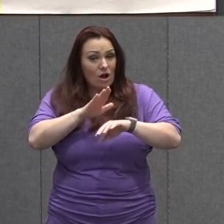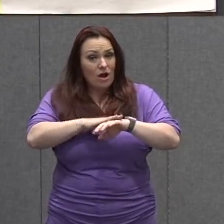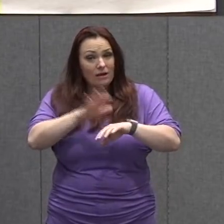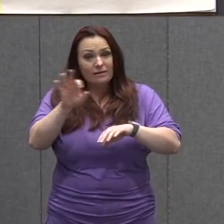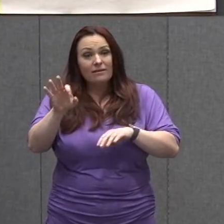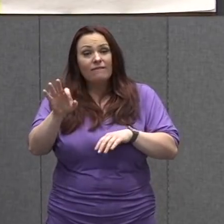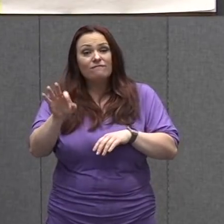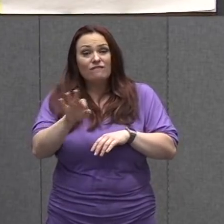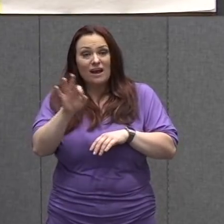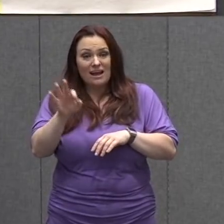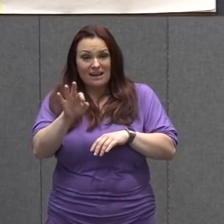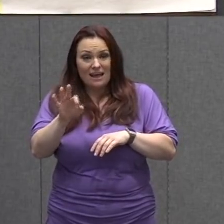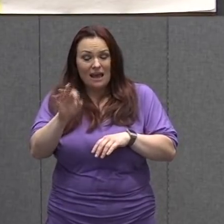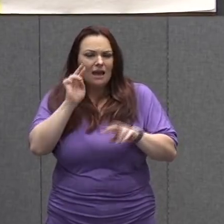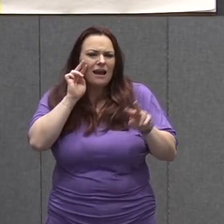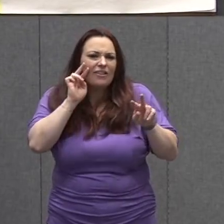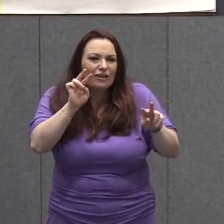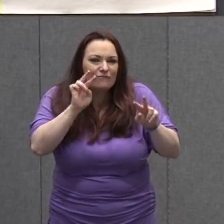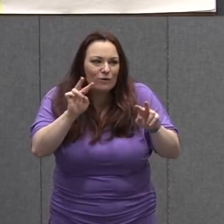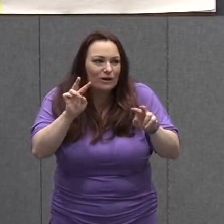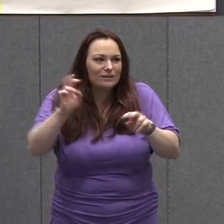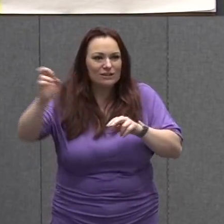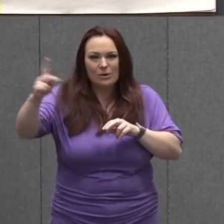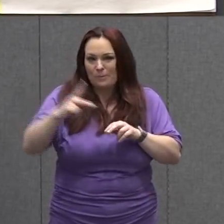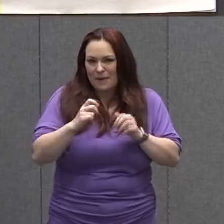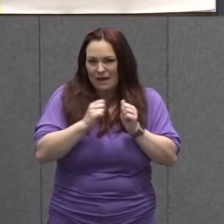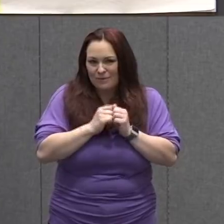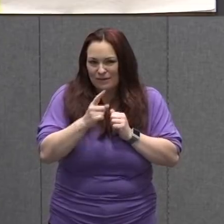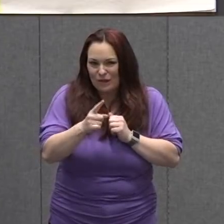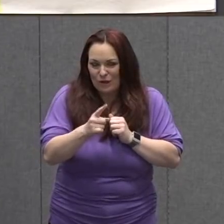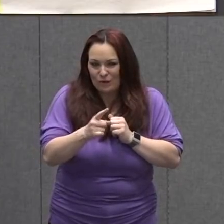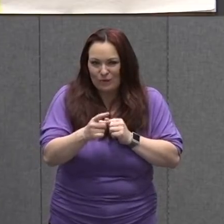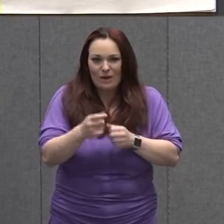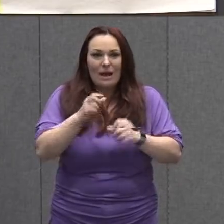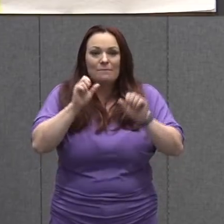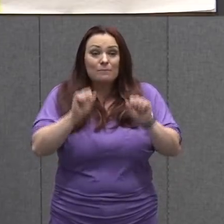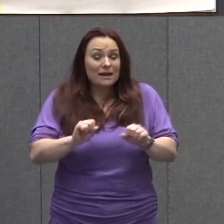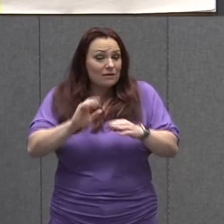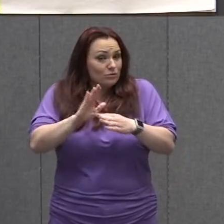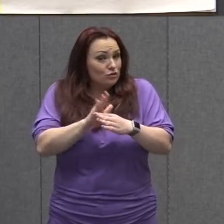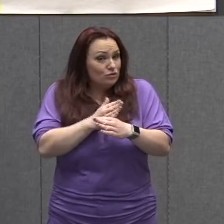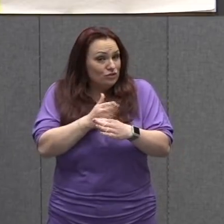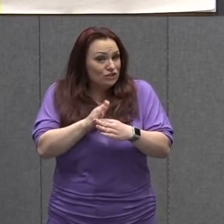and I look forward to being back with you and getting to share that part